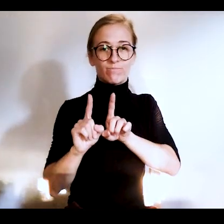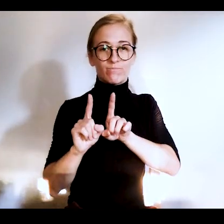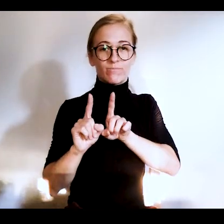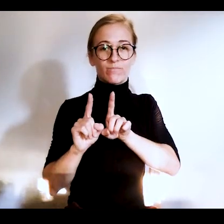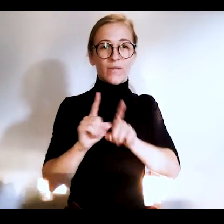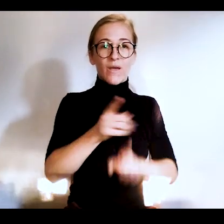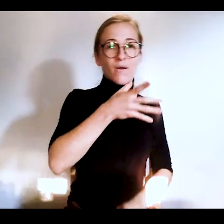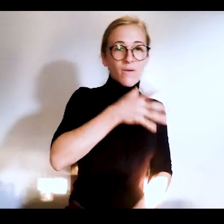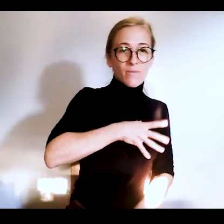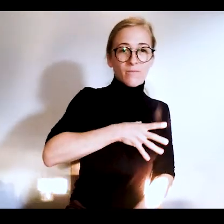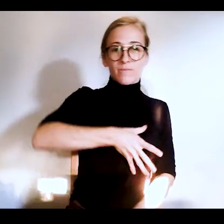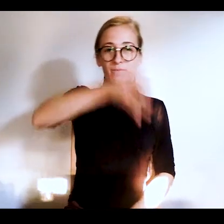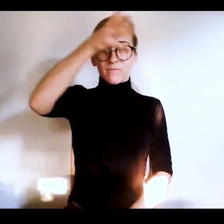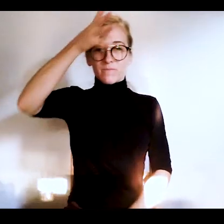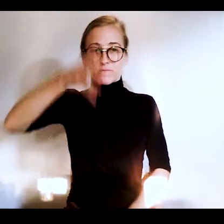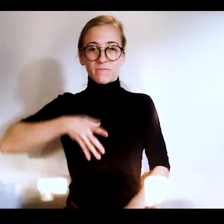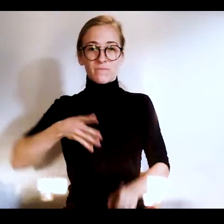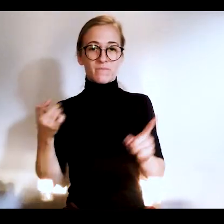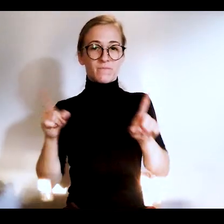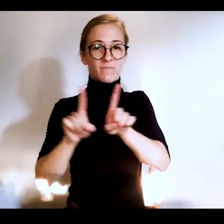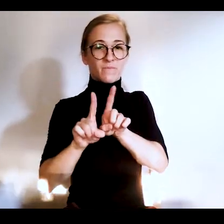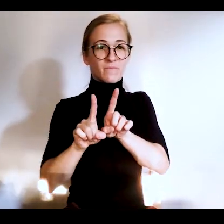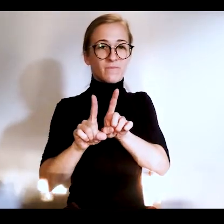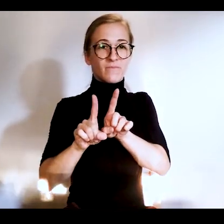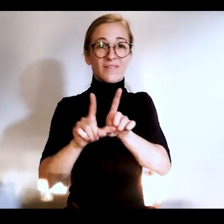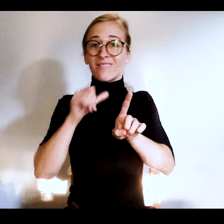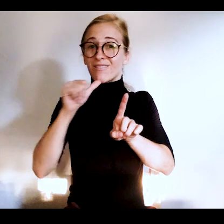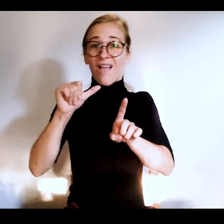A man and a woman. There aren’t many like this.